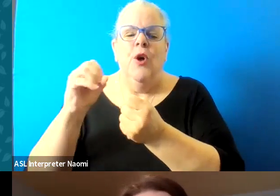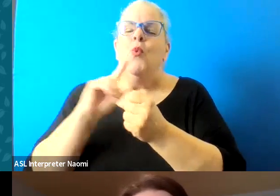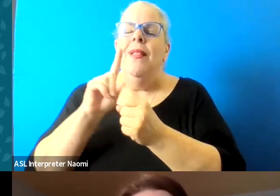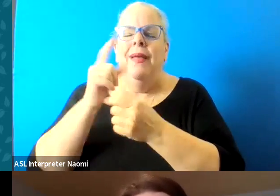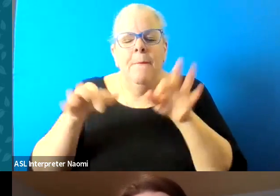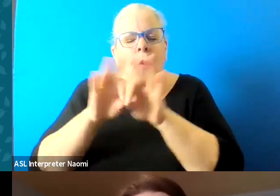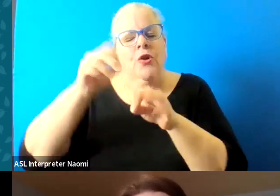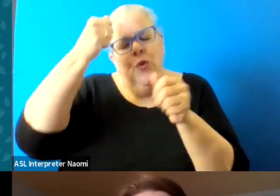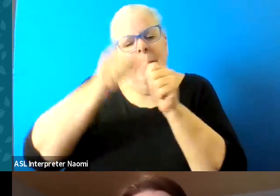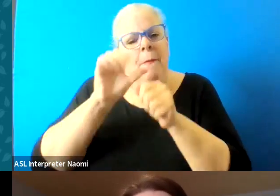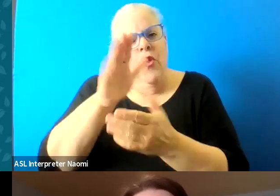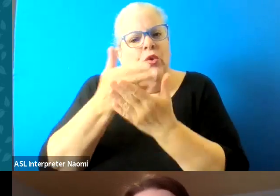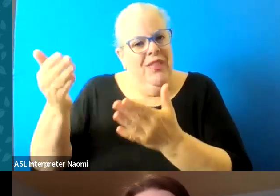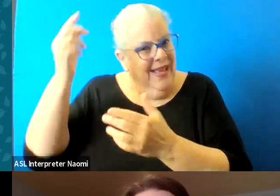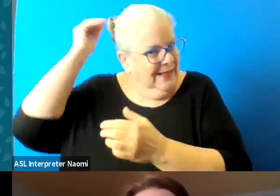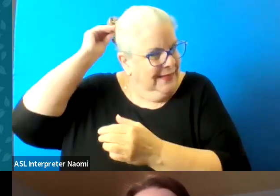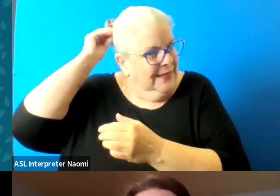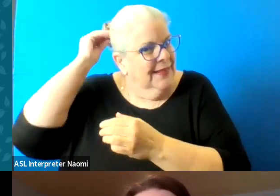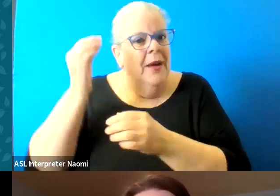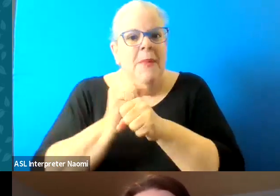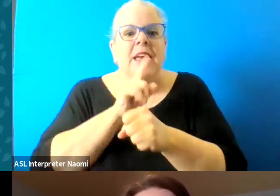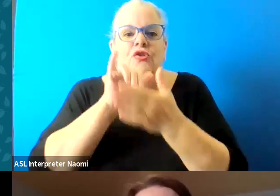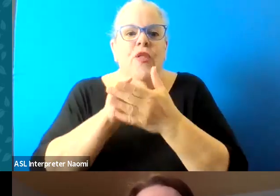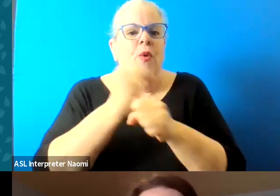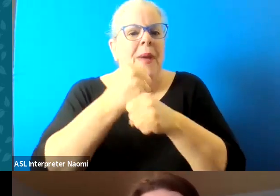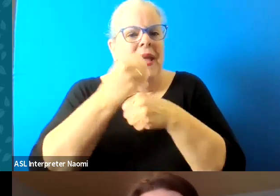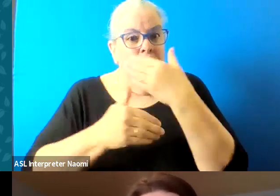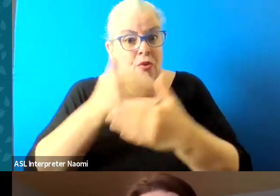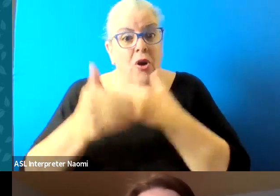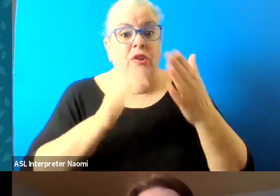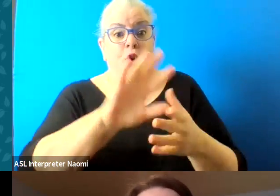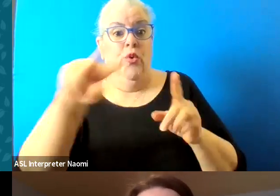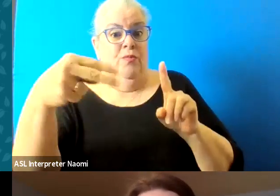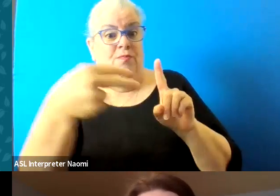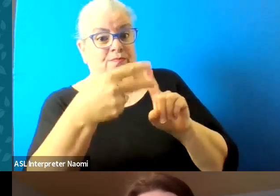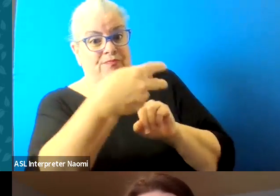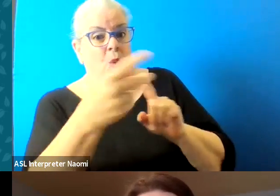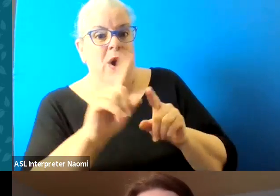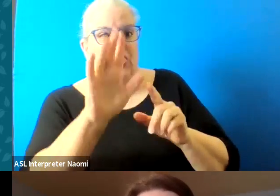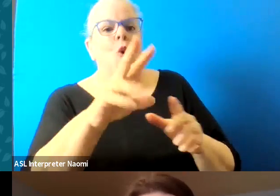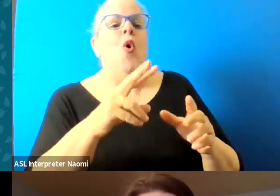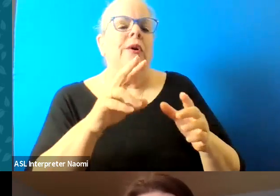and really making sure that we're making progress on those aspects where you guys need it, and where your voices are heard and met.